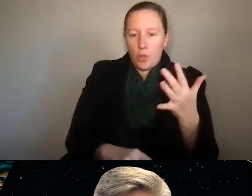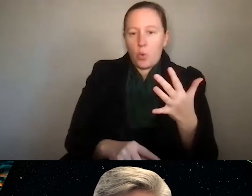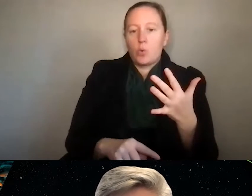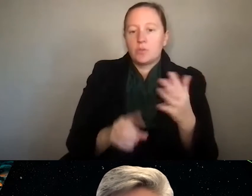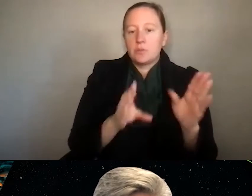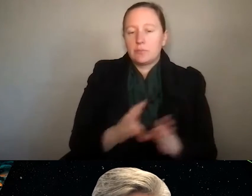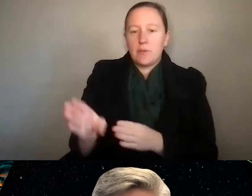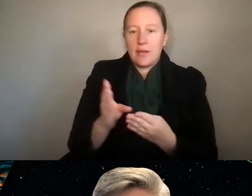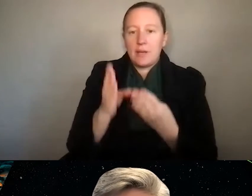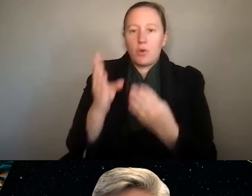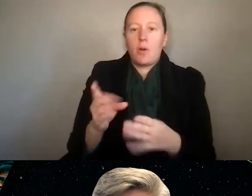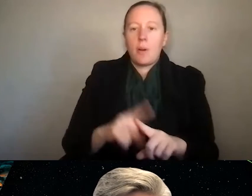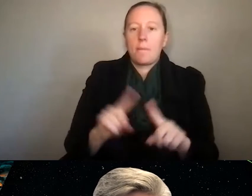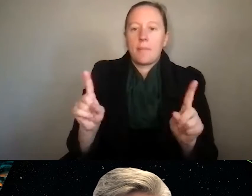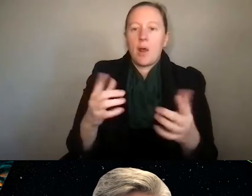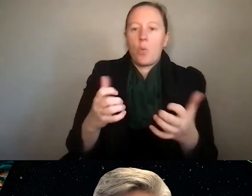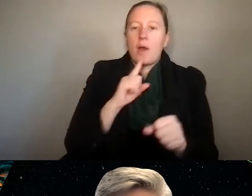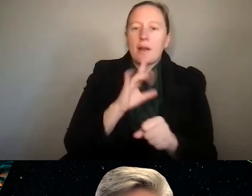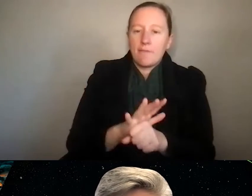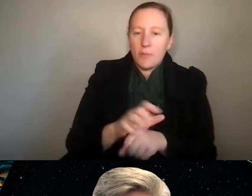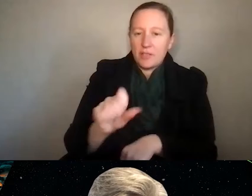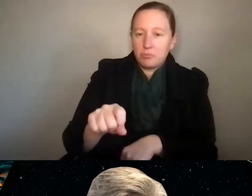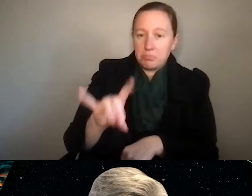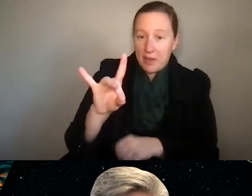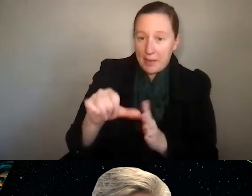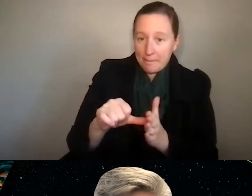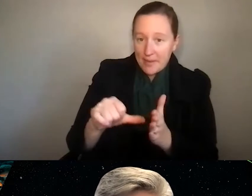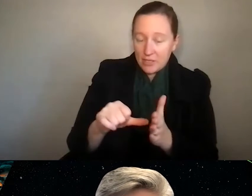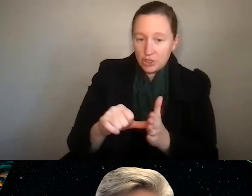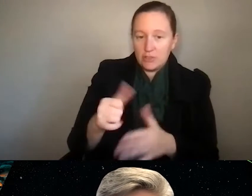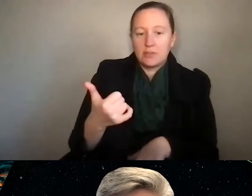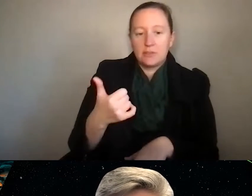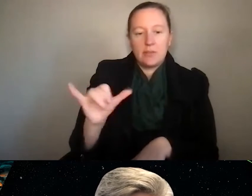but they were seeking confirmation of that. I said, I went out to